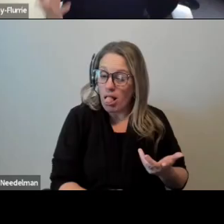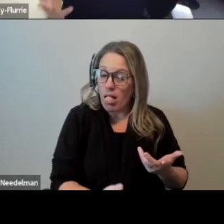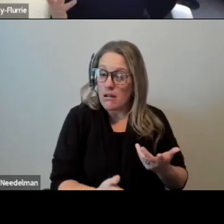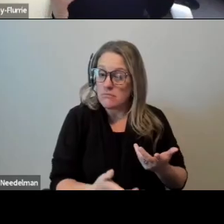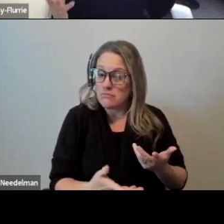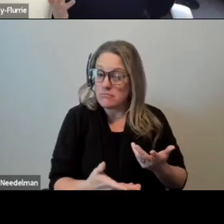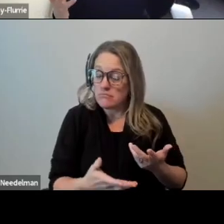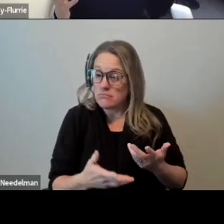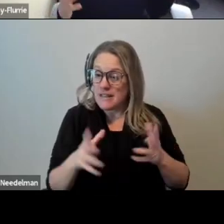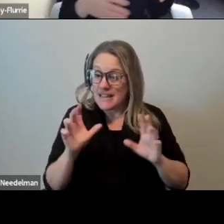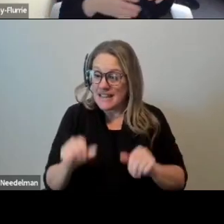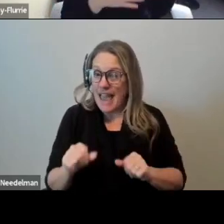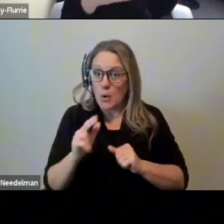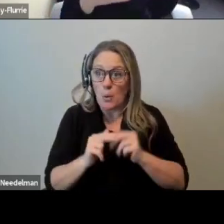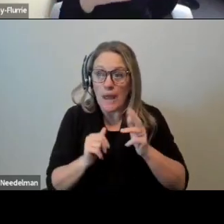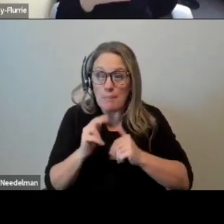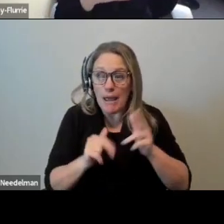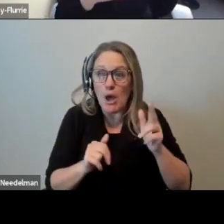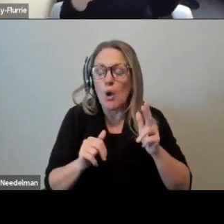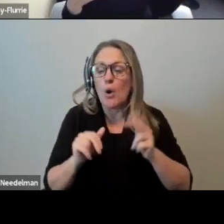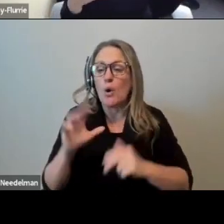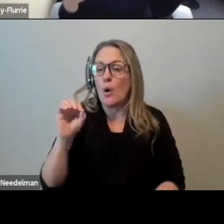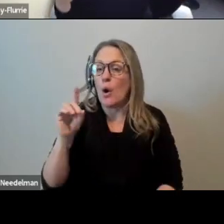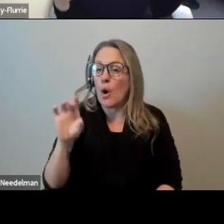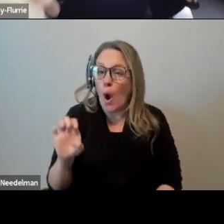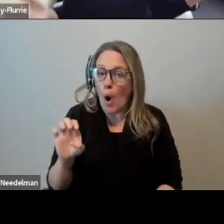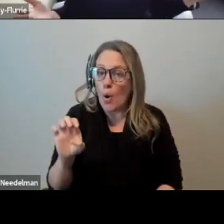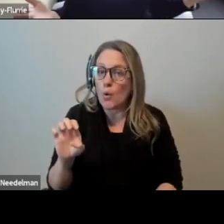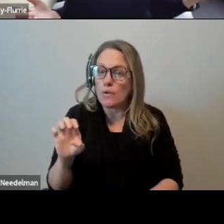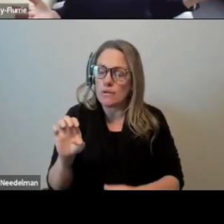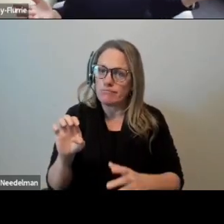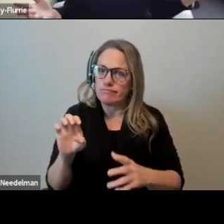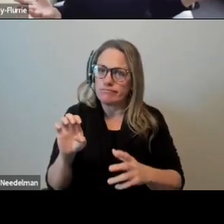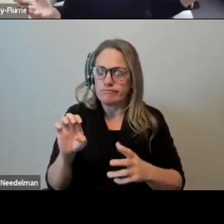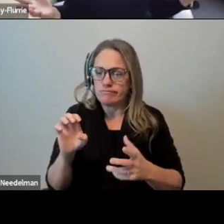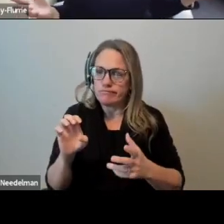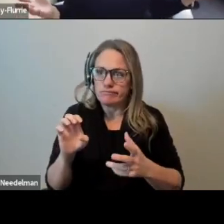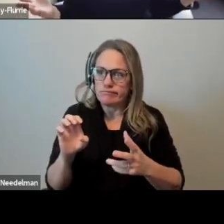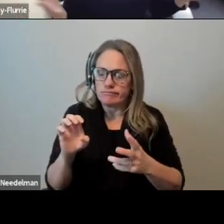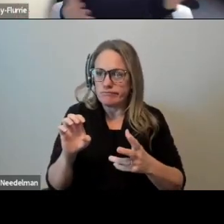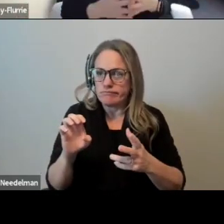Is it building code that just makes us more trusted across the board?